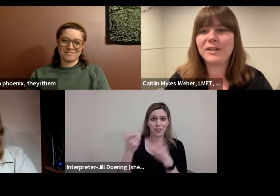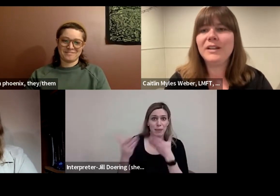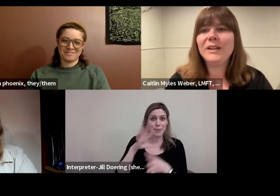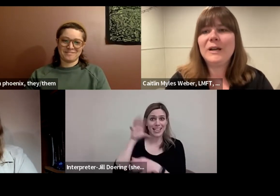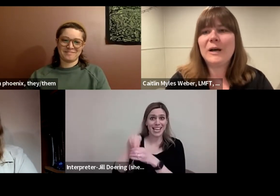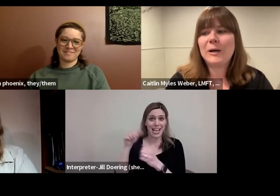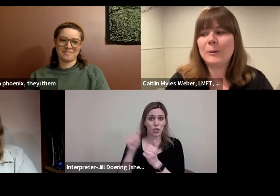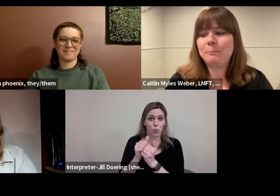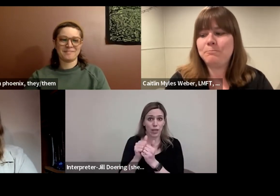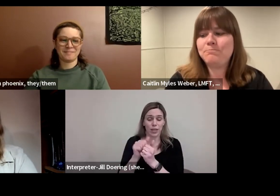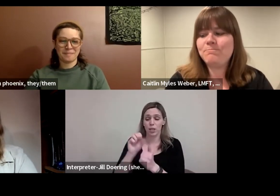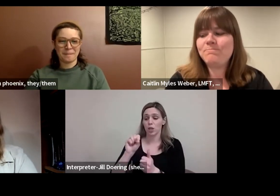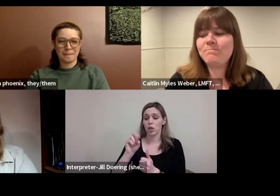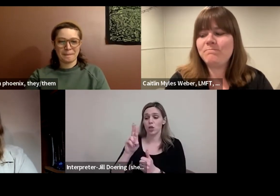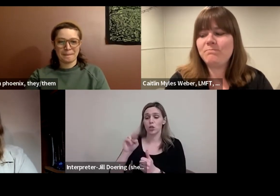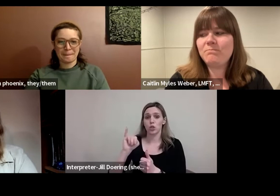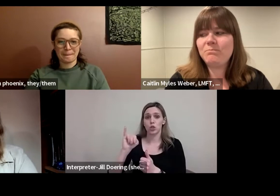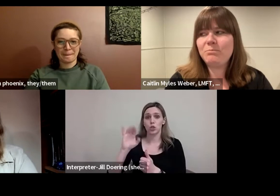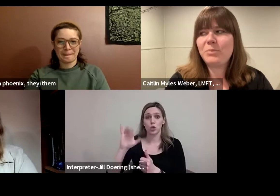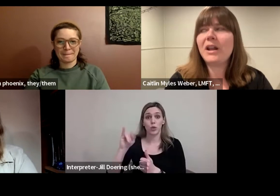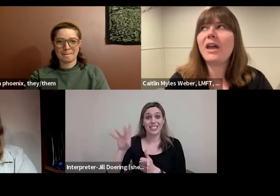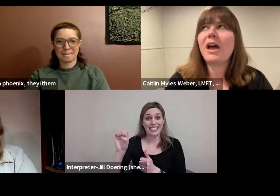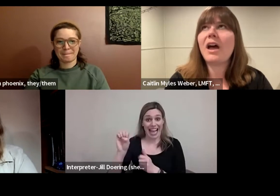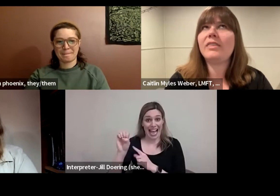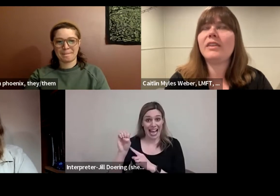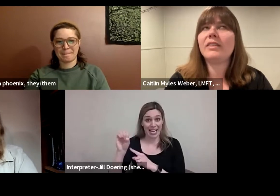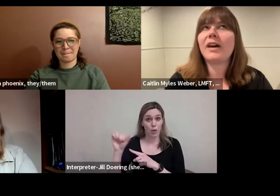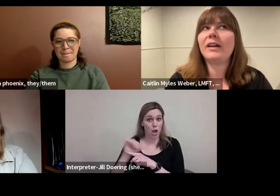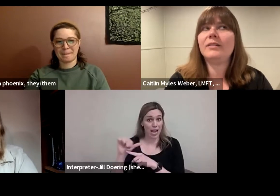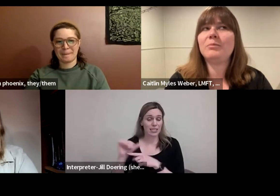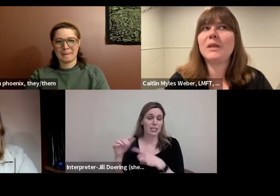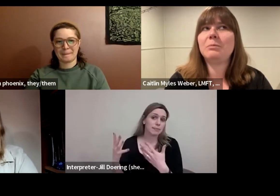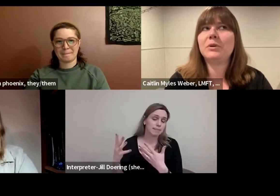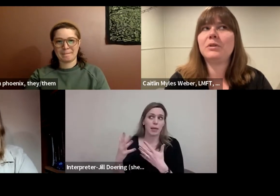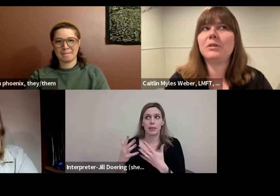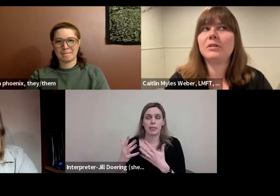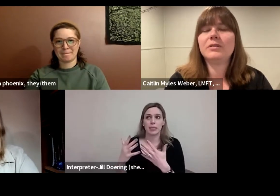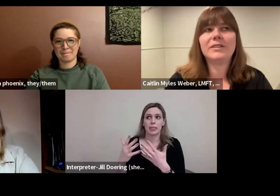But I think that people, exactly what Finn was saying,